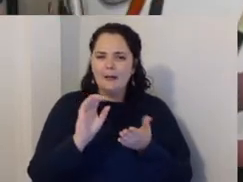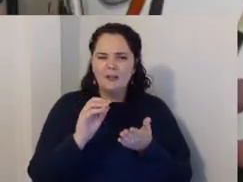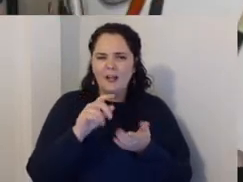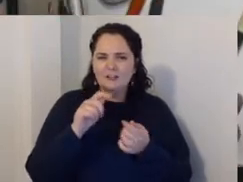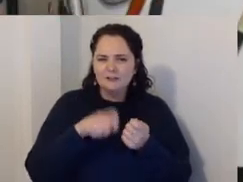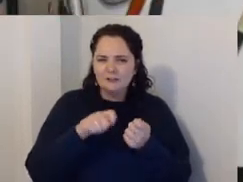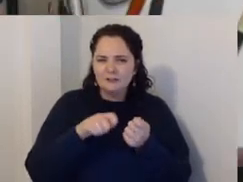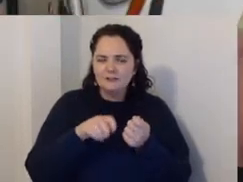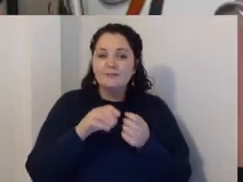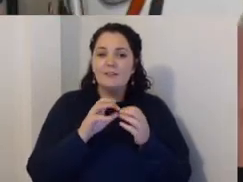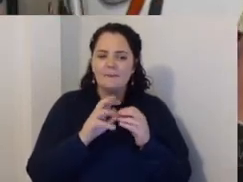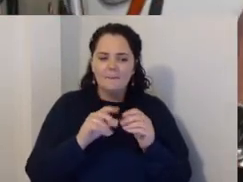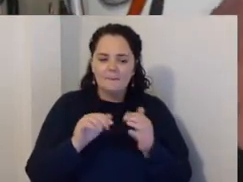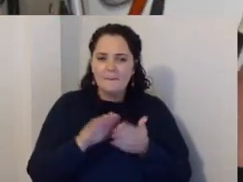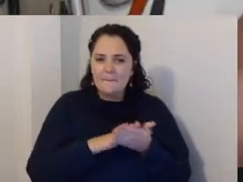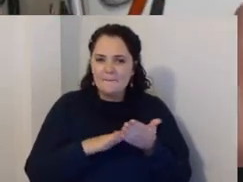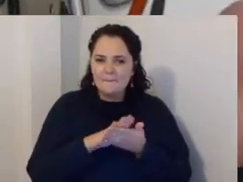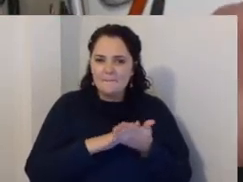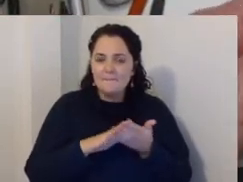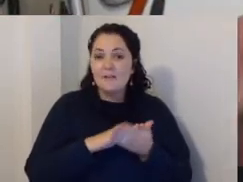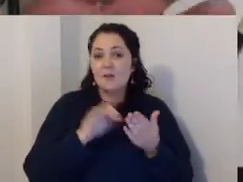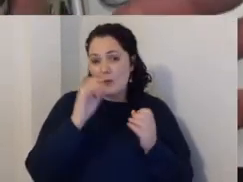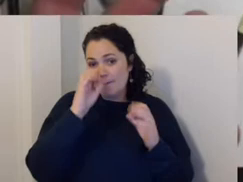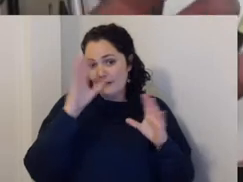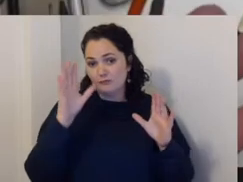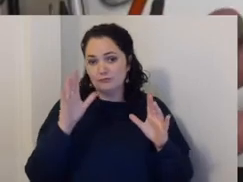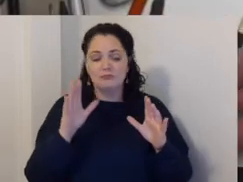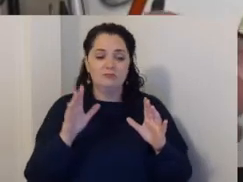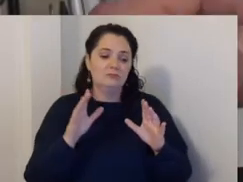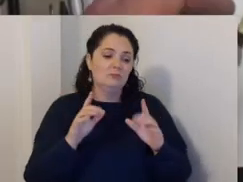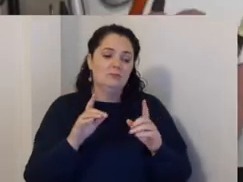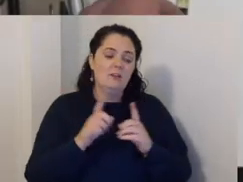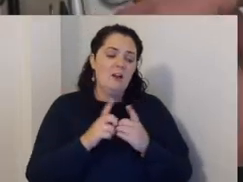into our drawing so imagine that initial drawing I did was a drawing of Atticus right or Atticus